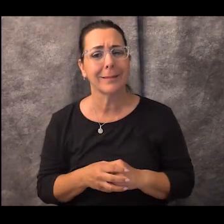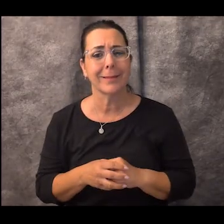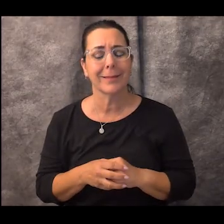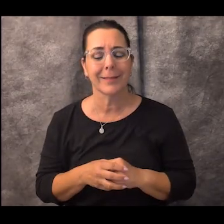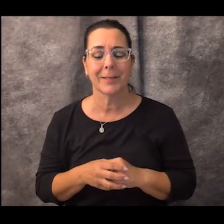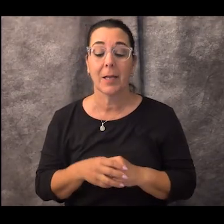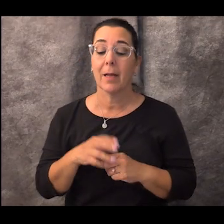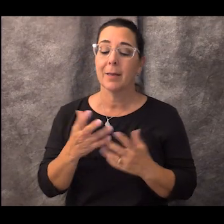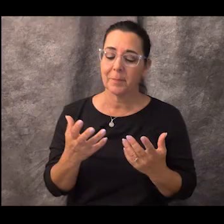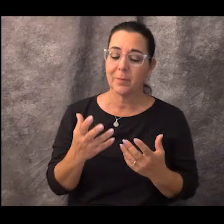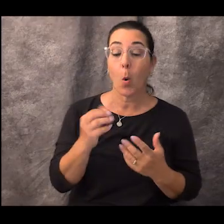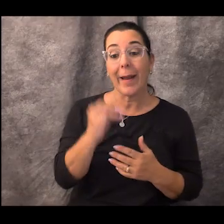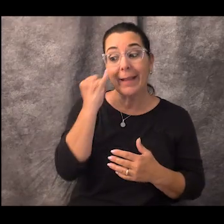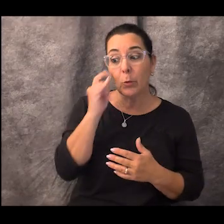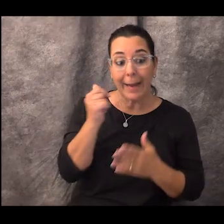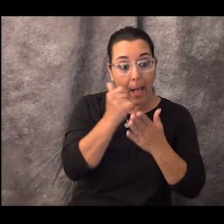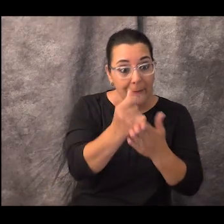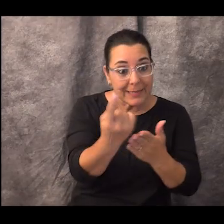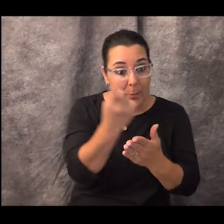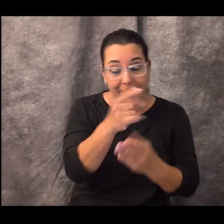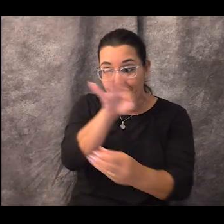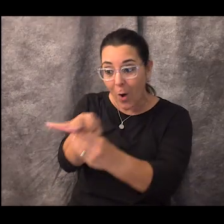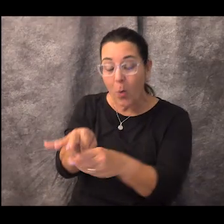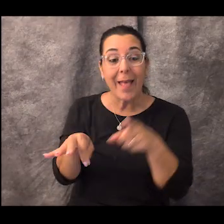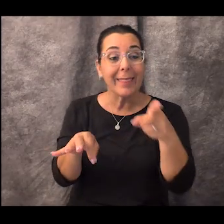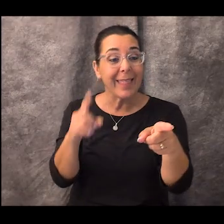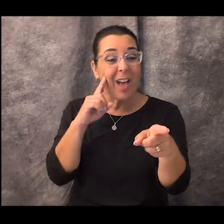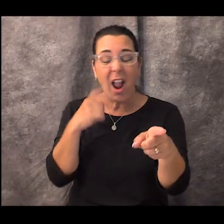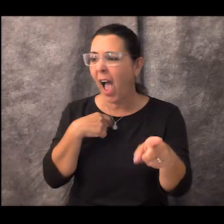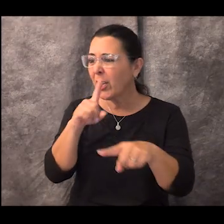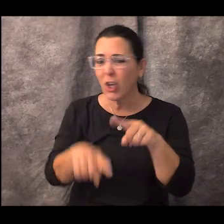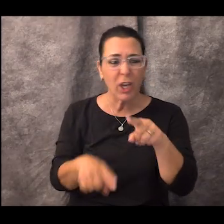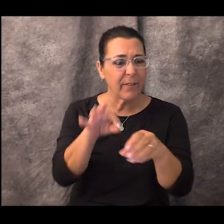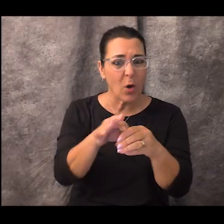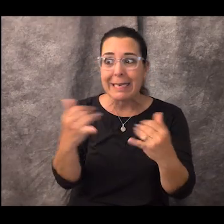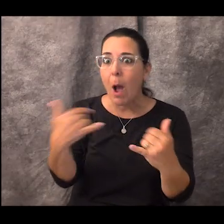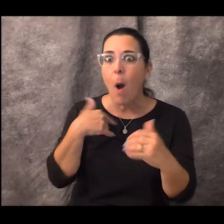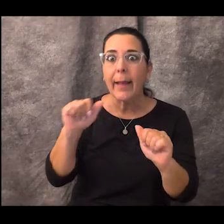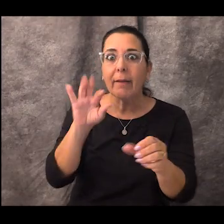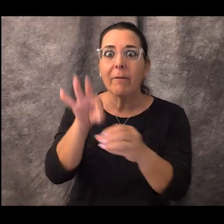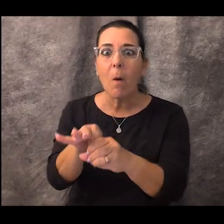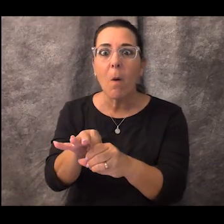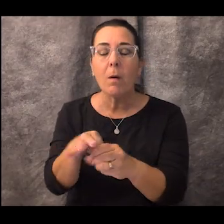in, they get to cast their ballot when they thought they weren't. That really sticks with you, I think 2025 actually,